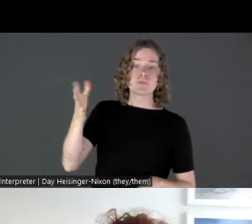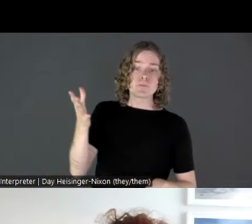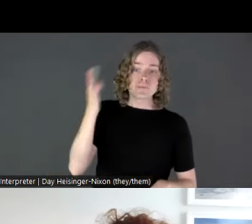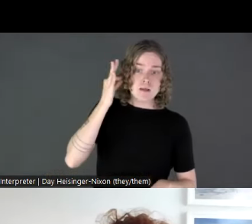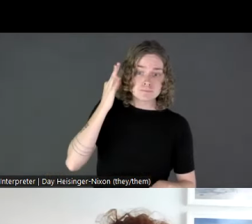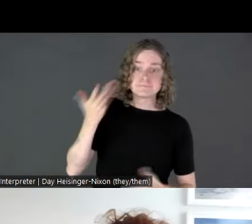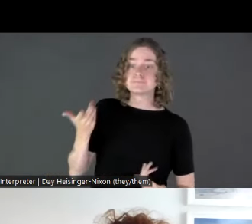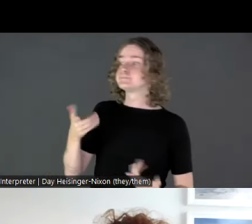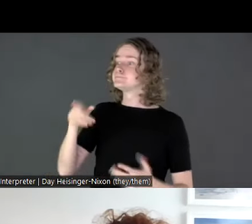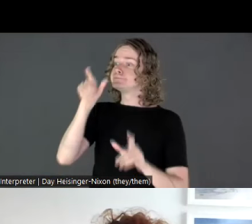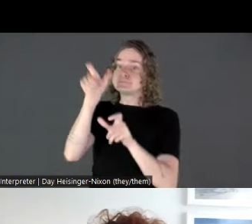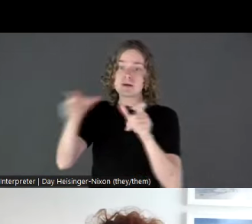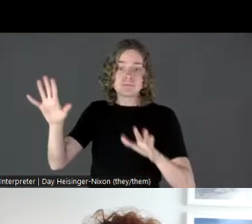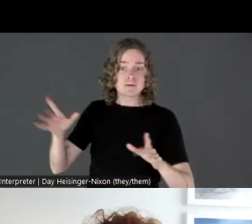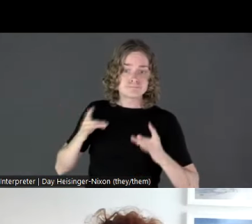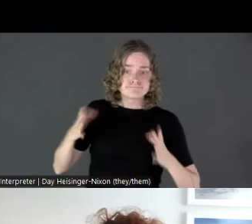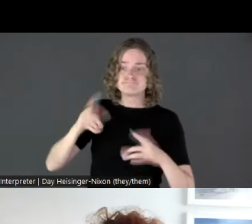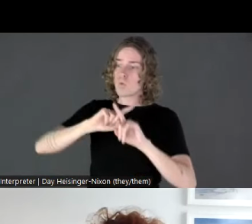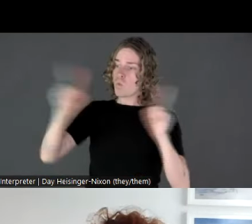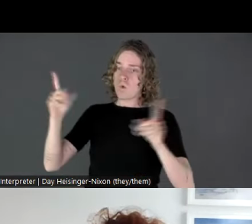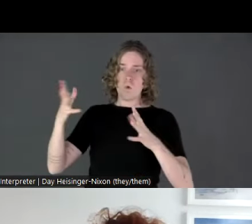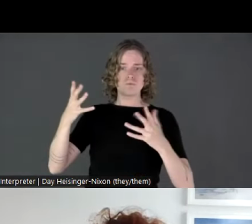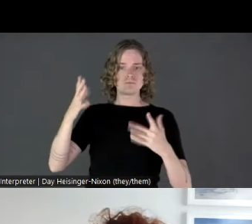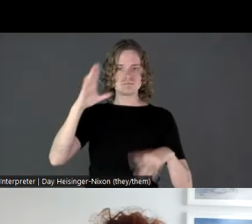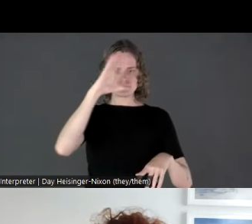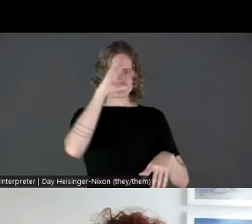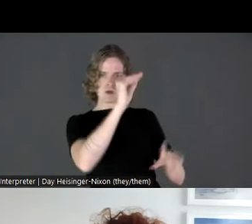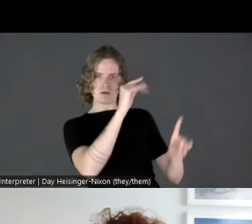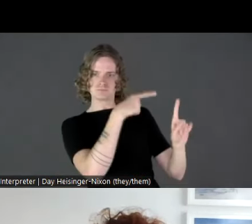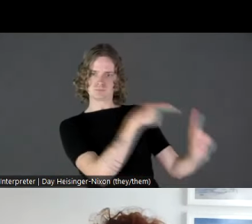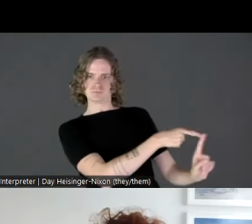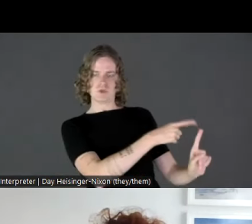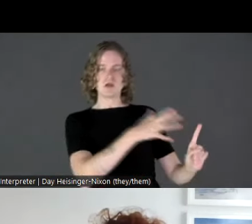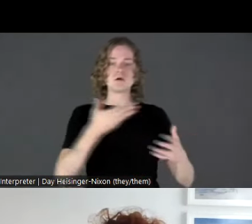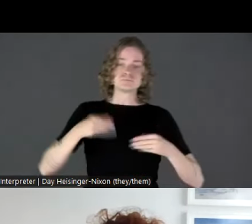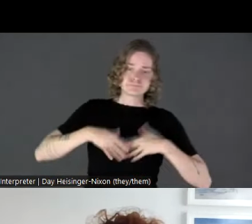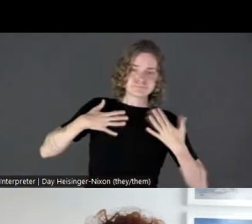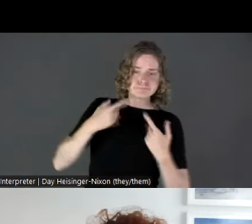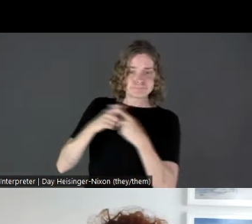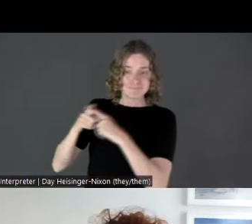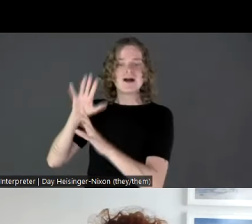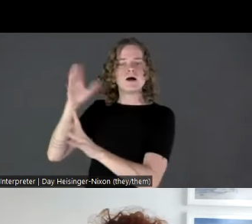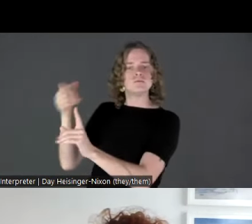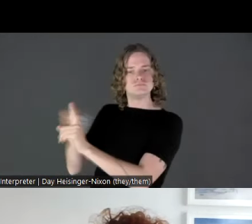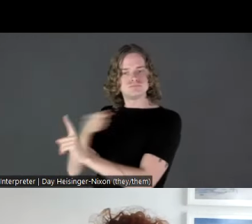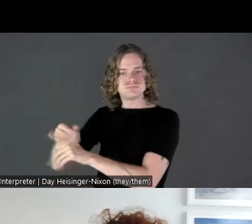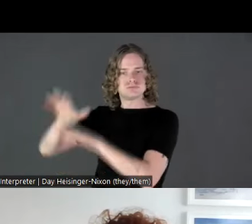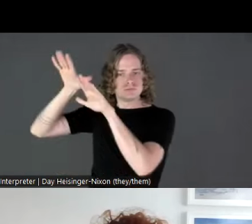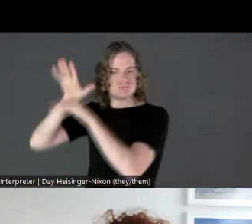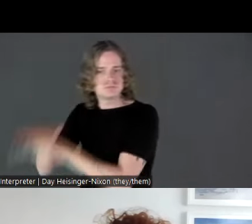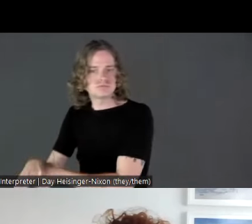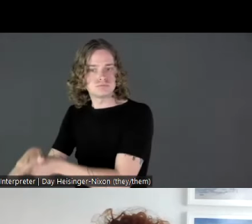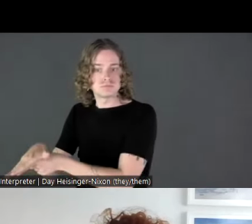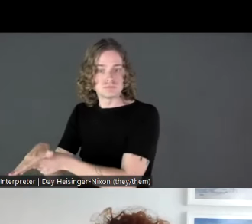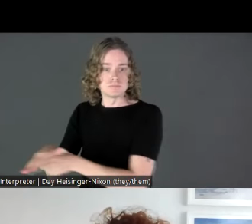were able to attend the disability reference group meeting on Monday, the pioneer model in Indonesia,